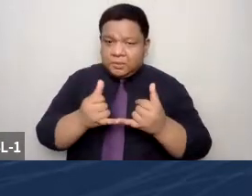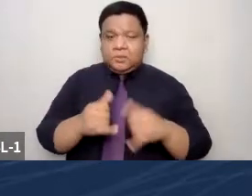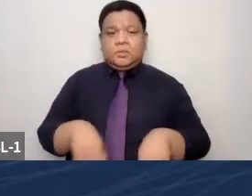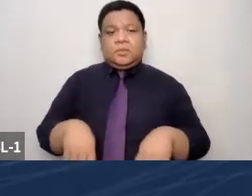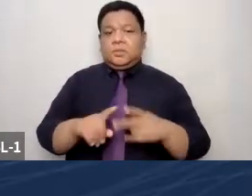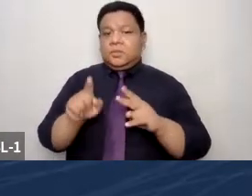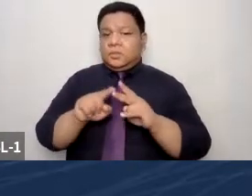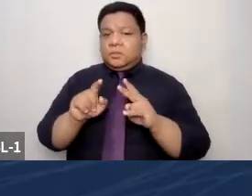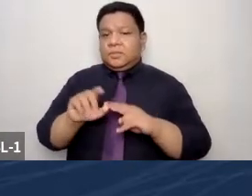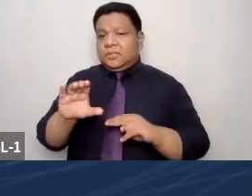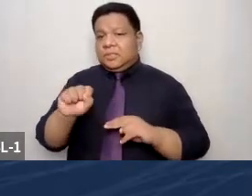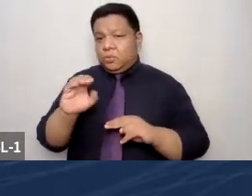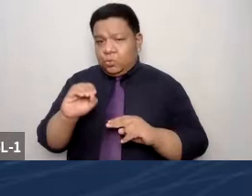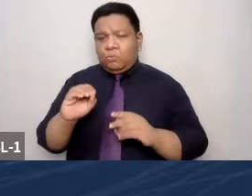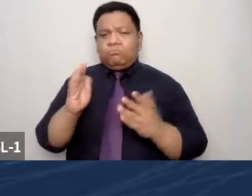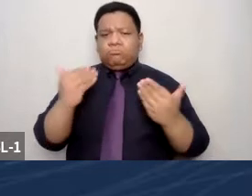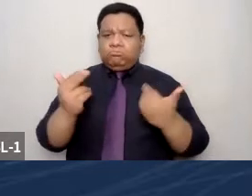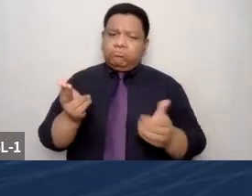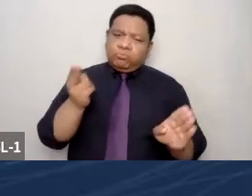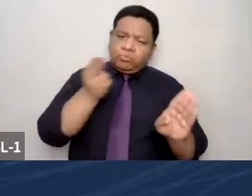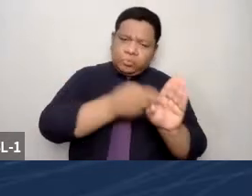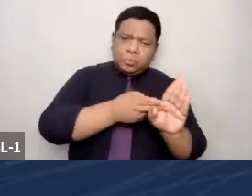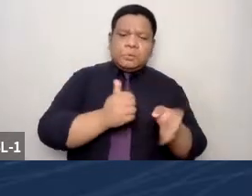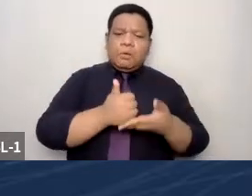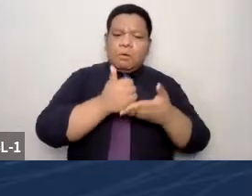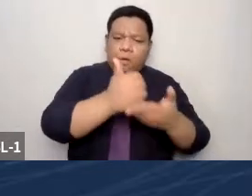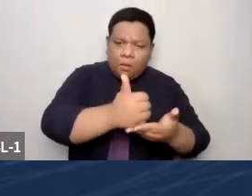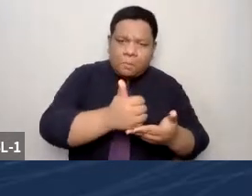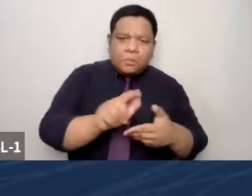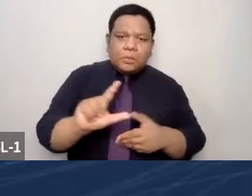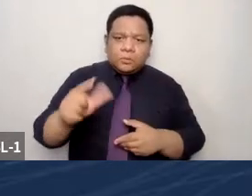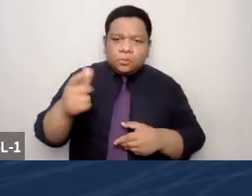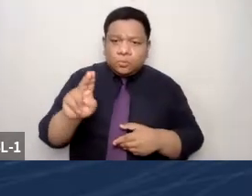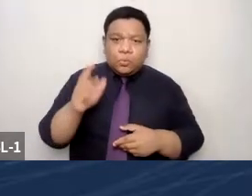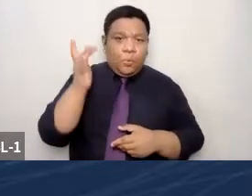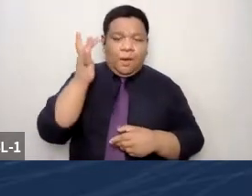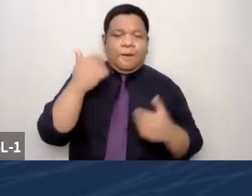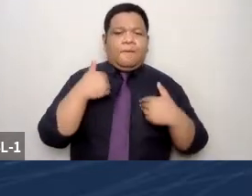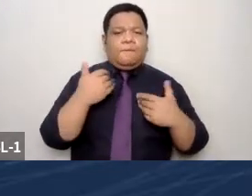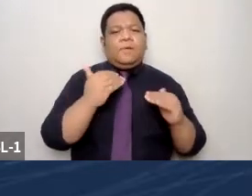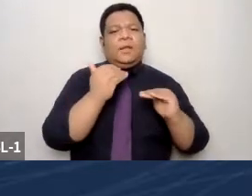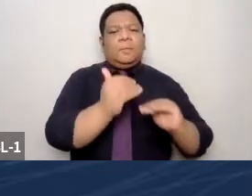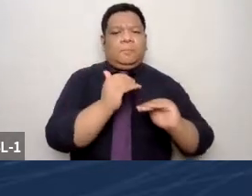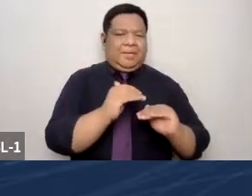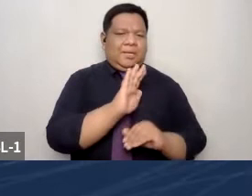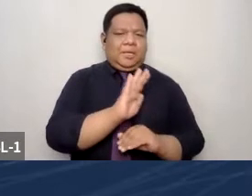Let us help our Local Government Units because they also have limited capacity.